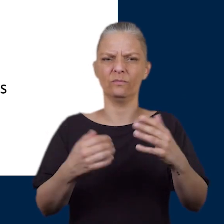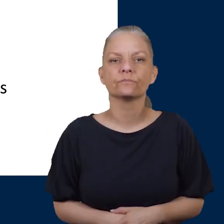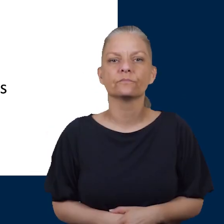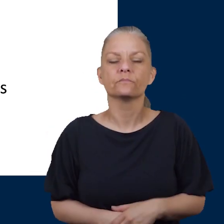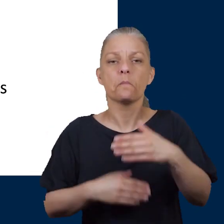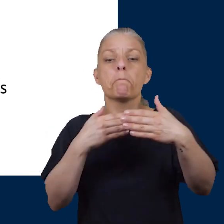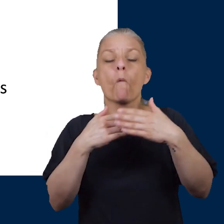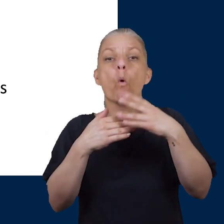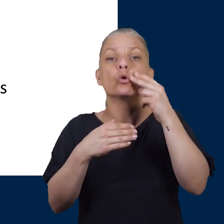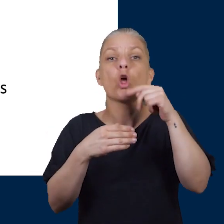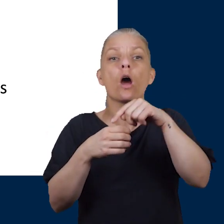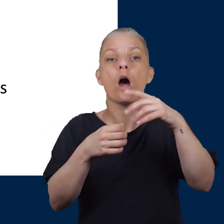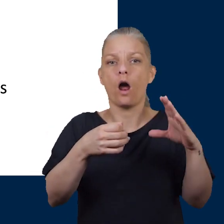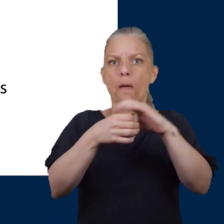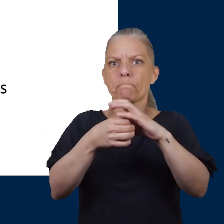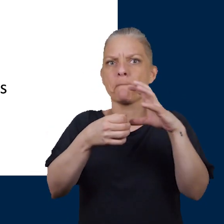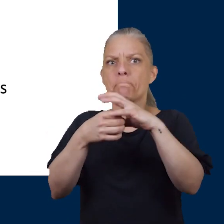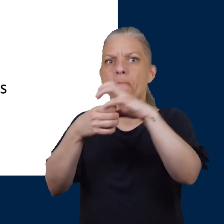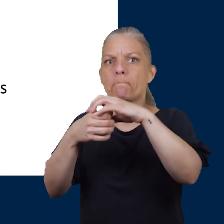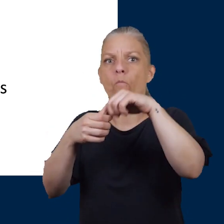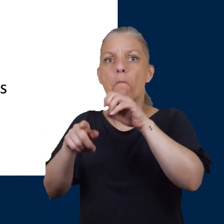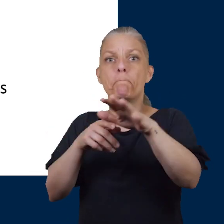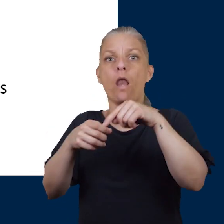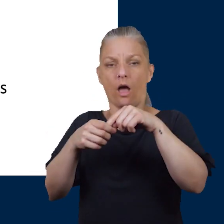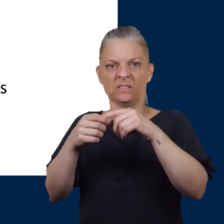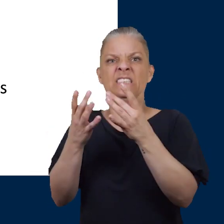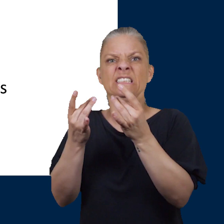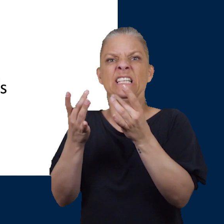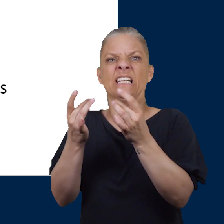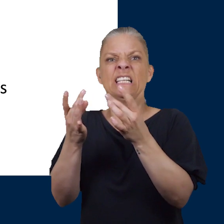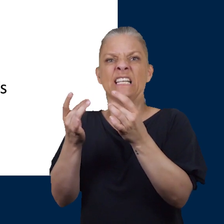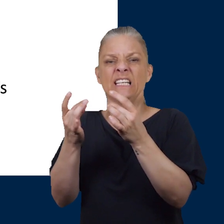red blood cells and you can see this in this diagram. The more glucose that's in